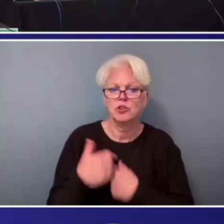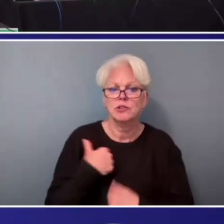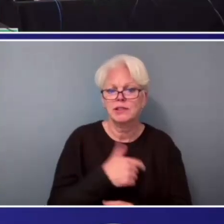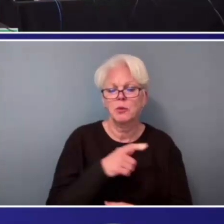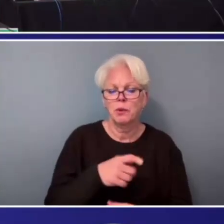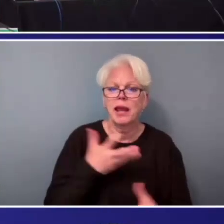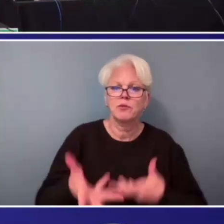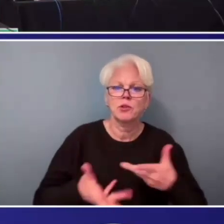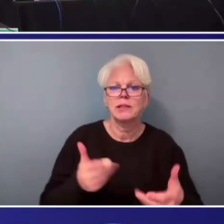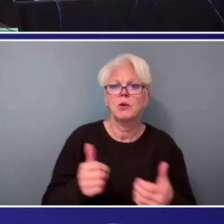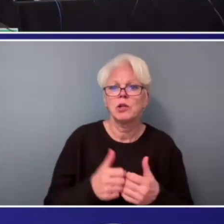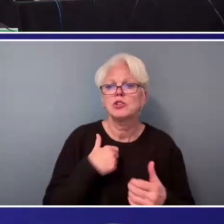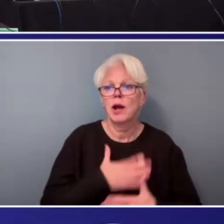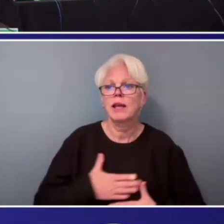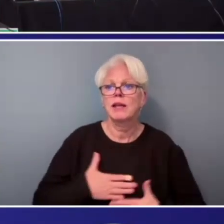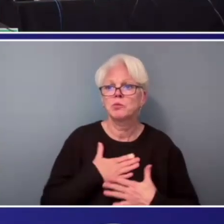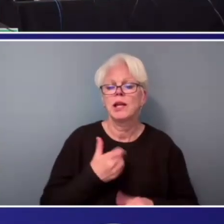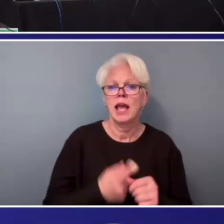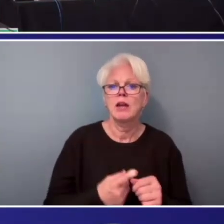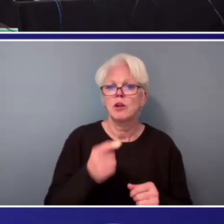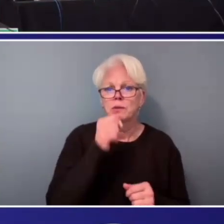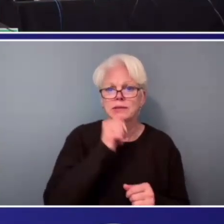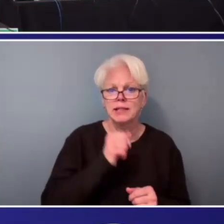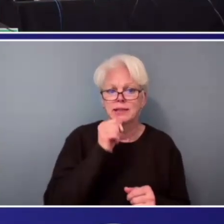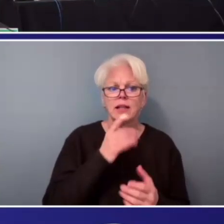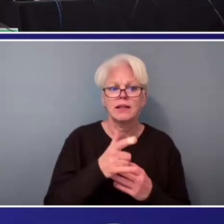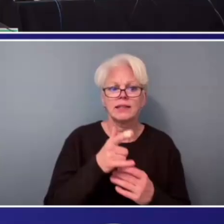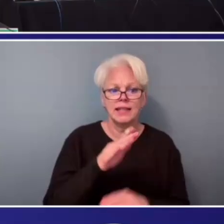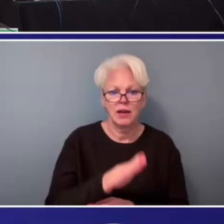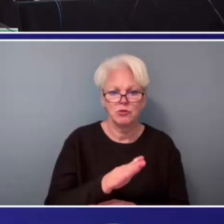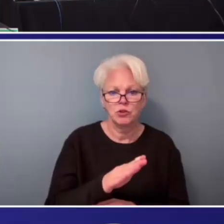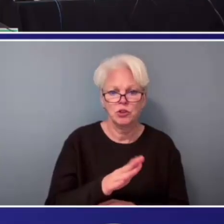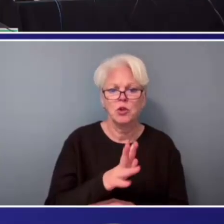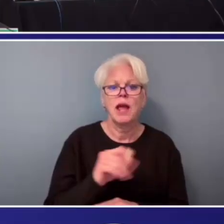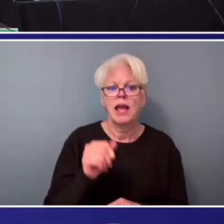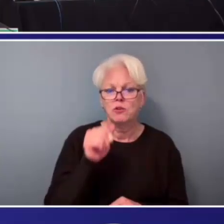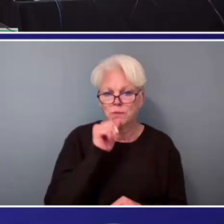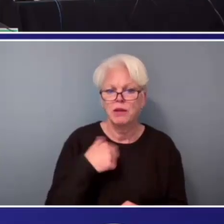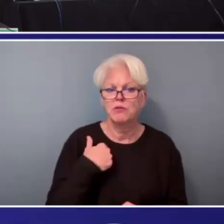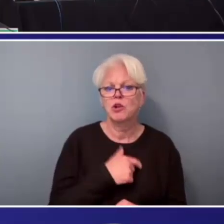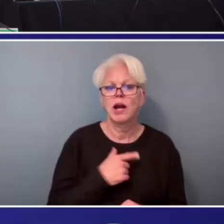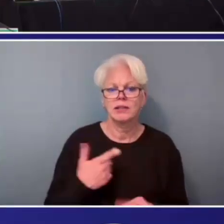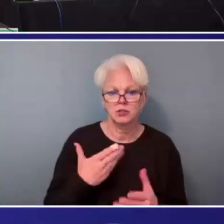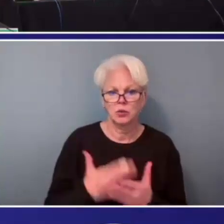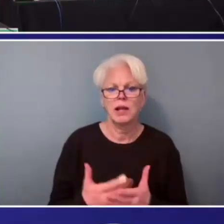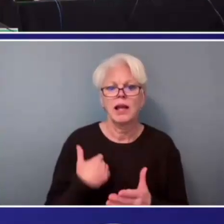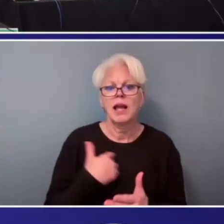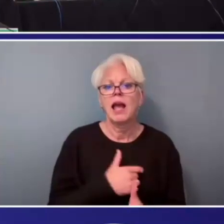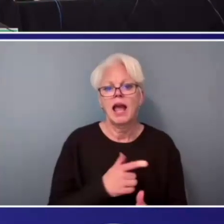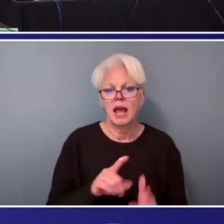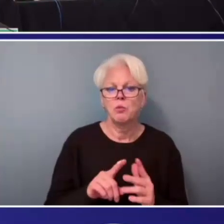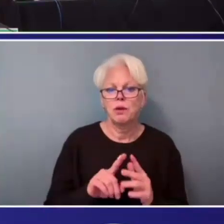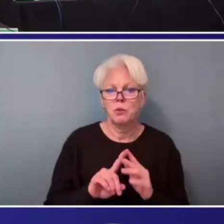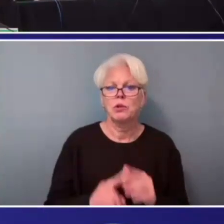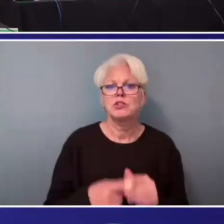So I appreciate everybody's indulgence this afternoon and patience for us to get there. And we'll start off once again early